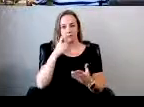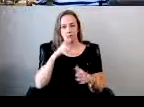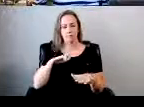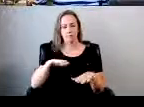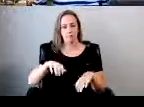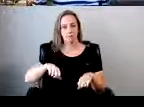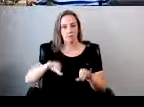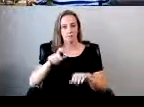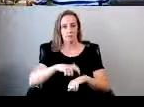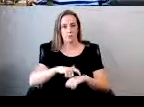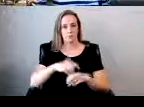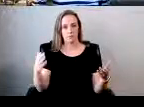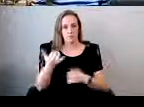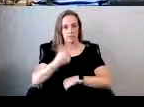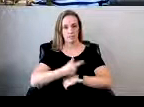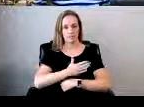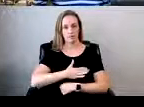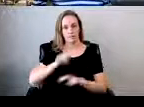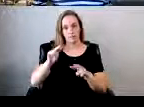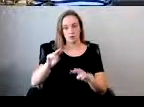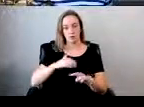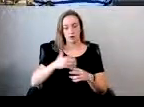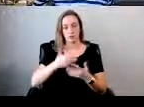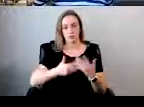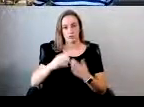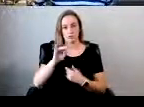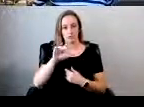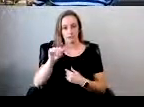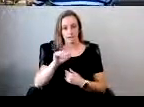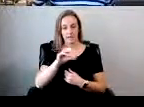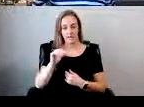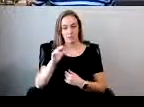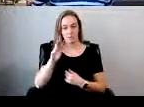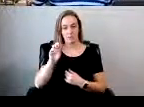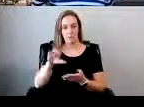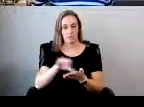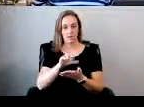Please visit our social media and website, mhddcenter.org for resources related